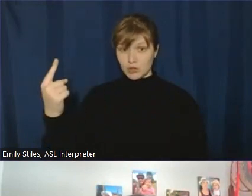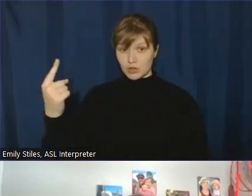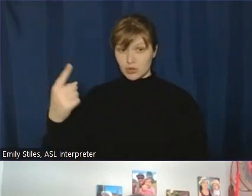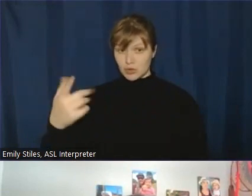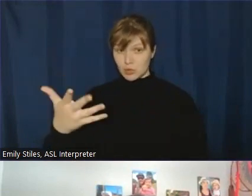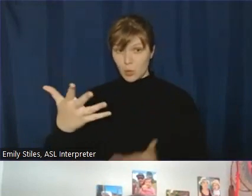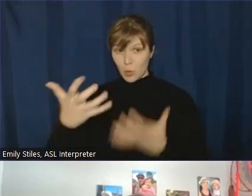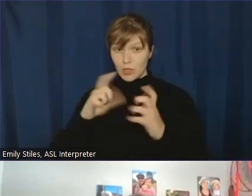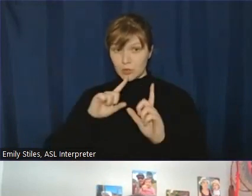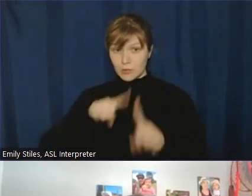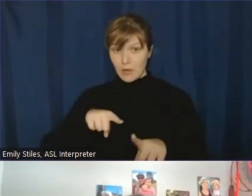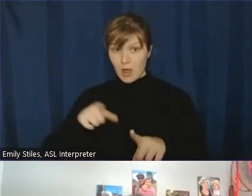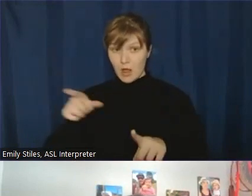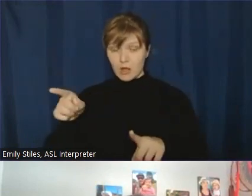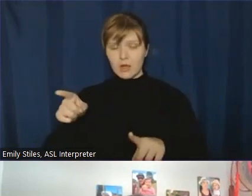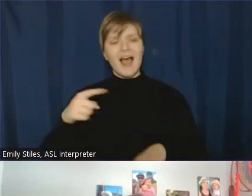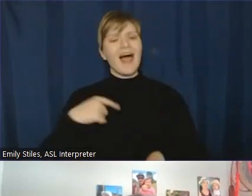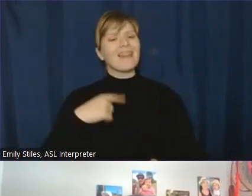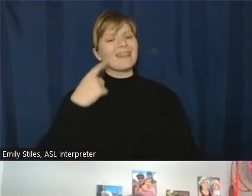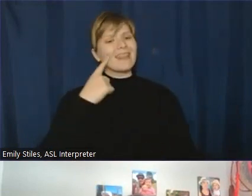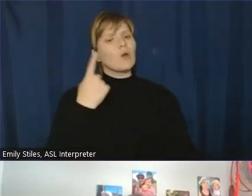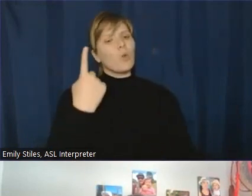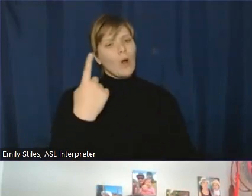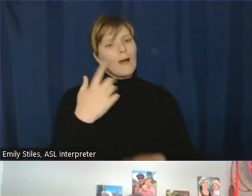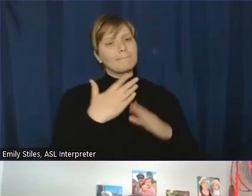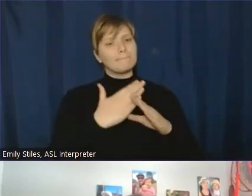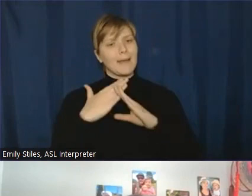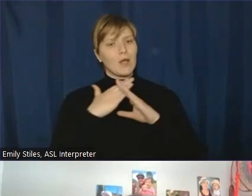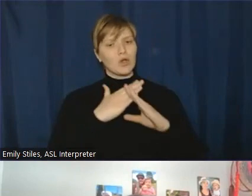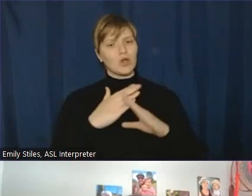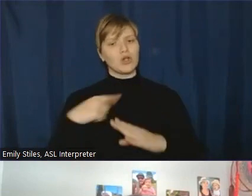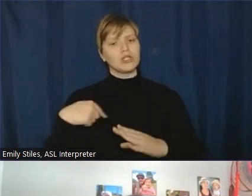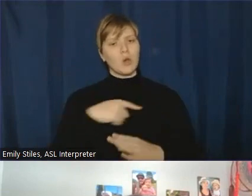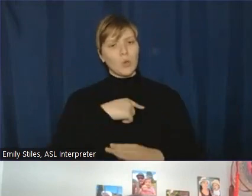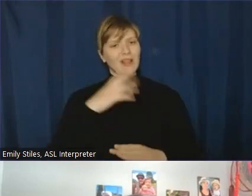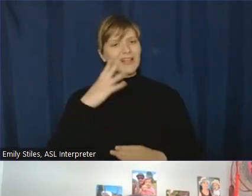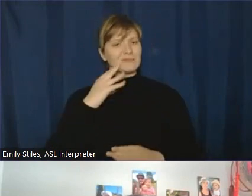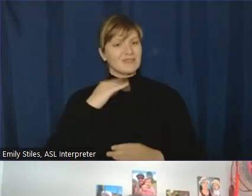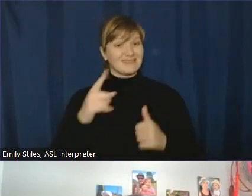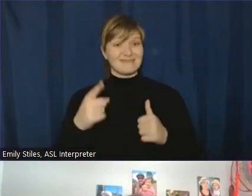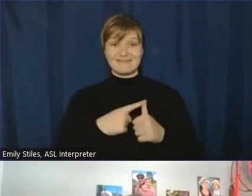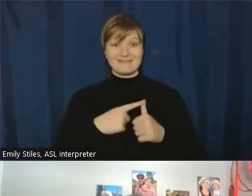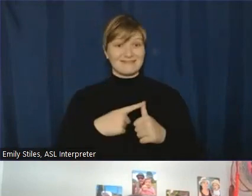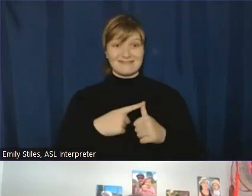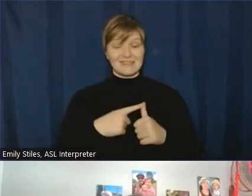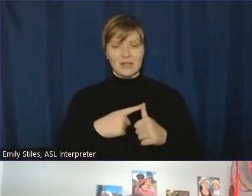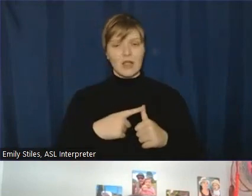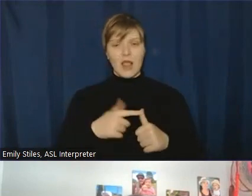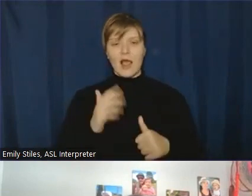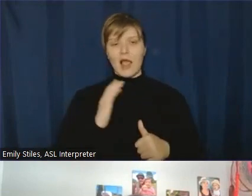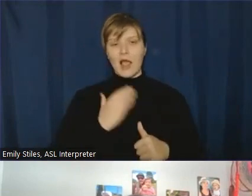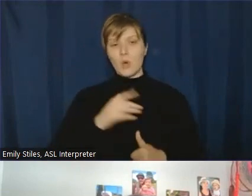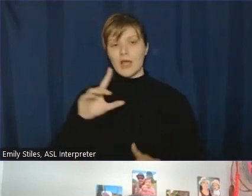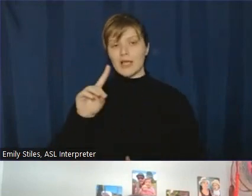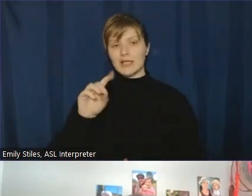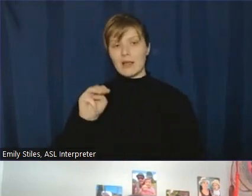One of the barriers that we had in the very beginning was our demographics. Many